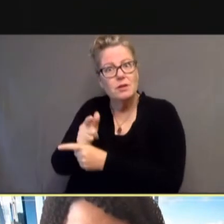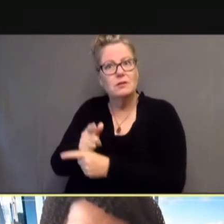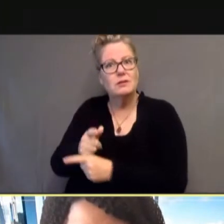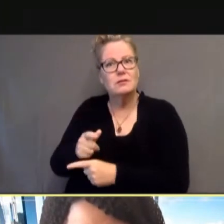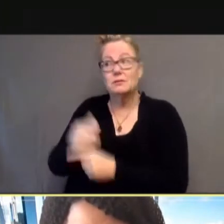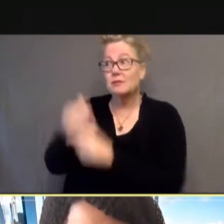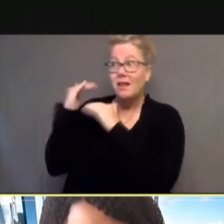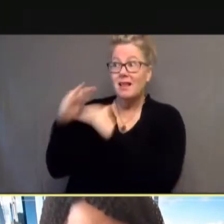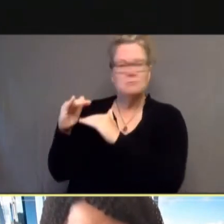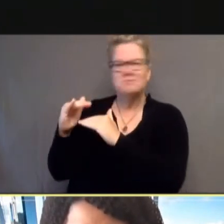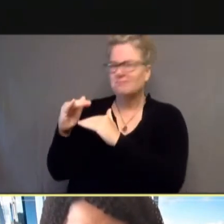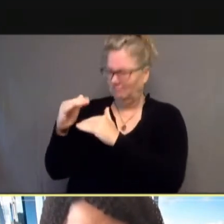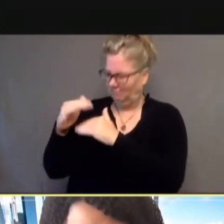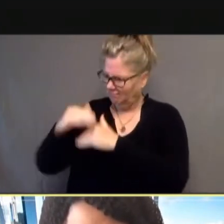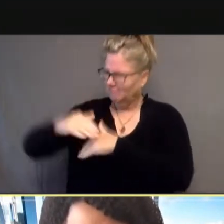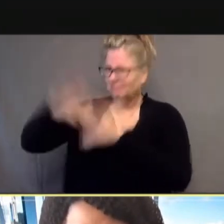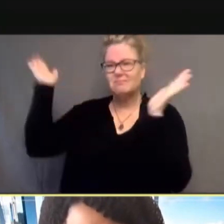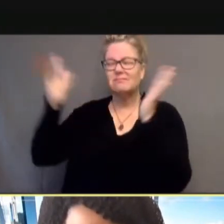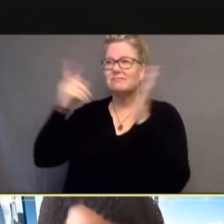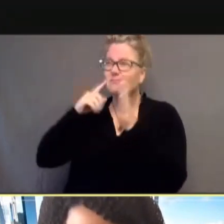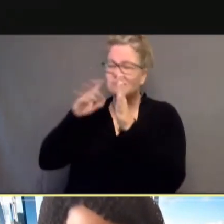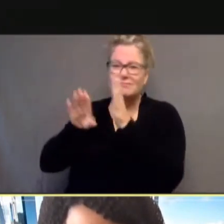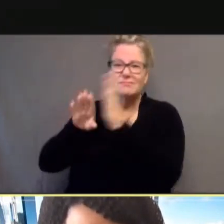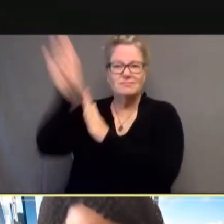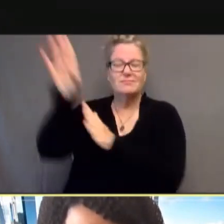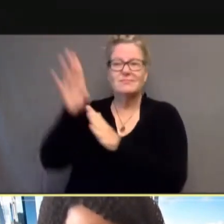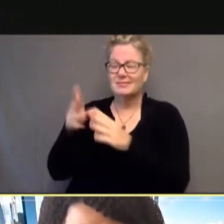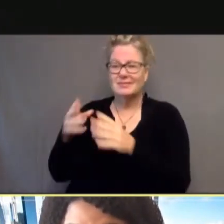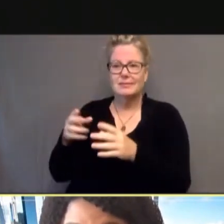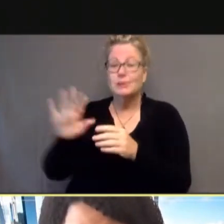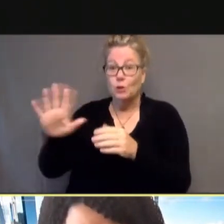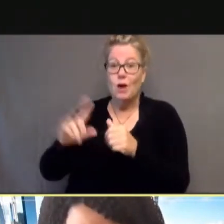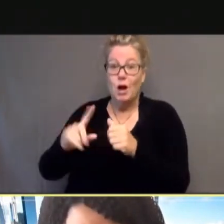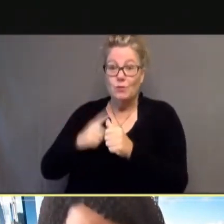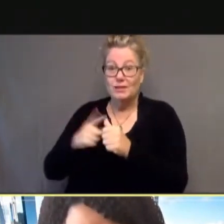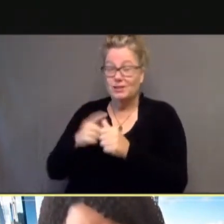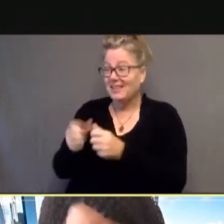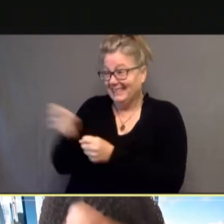that students that he was originally placed with or grouped with were not. And I think